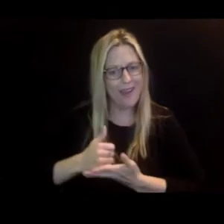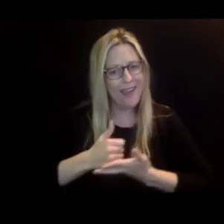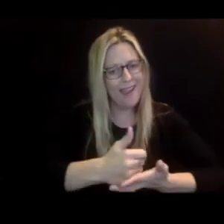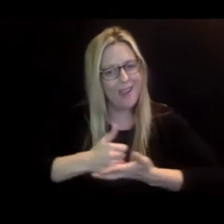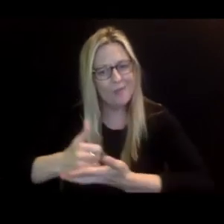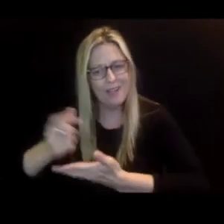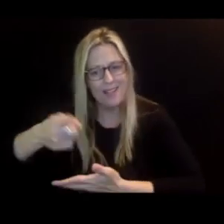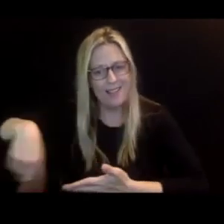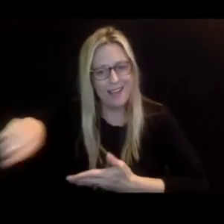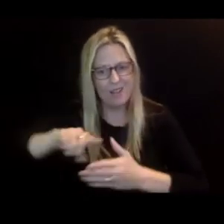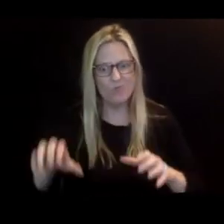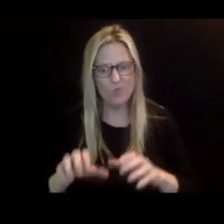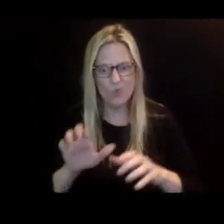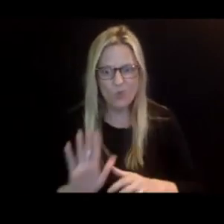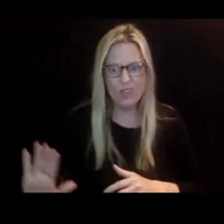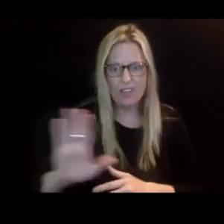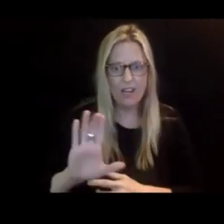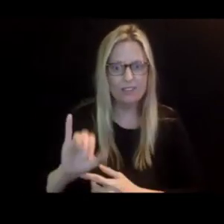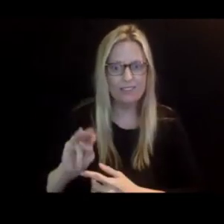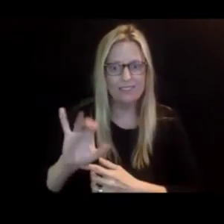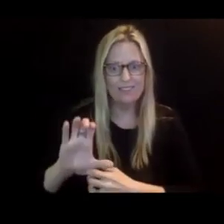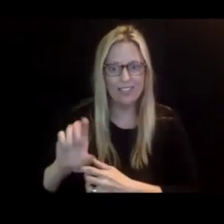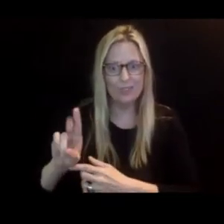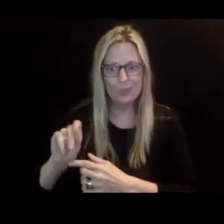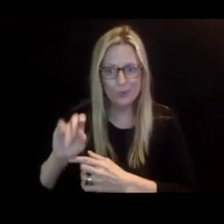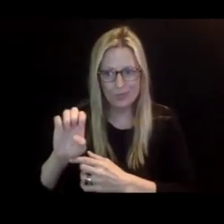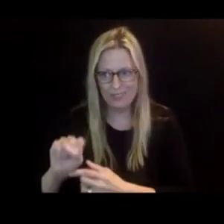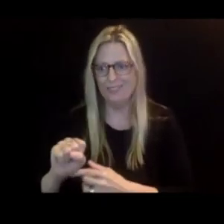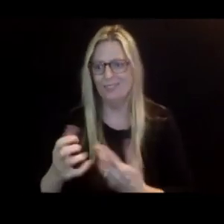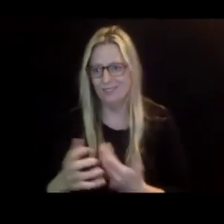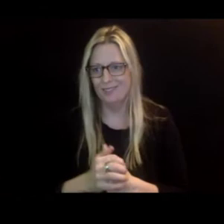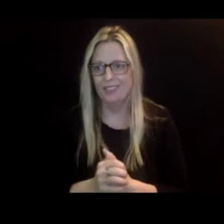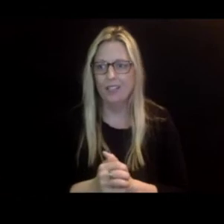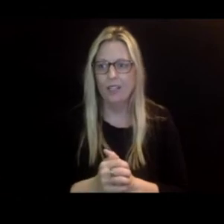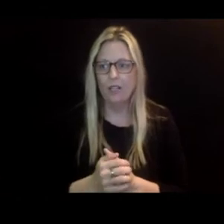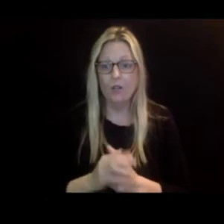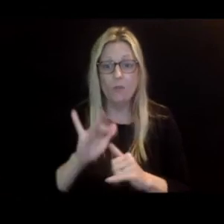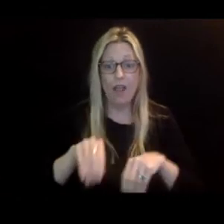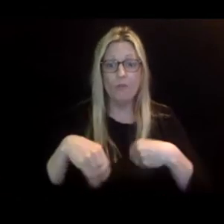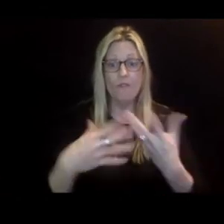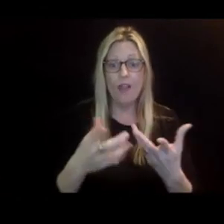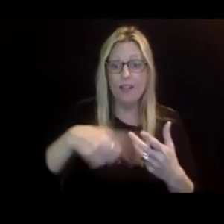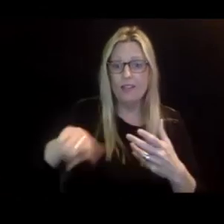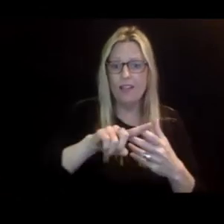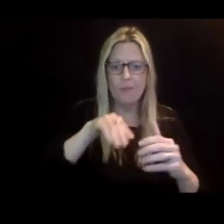we are helping them do their civic duties. We do this by providing them access to how